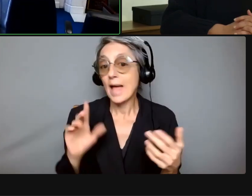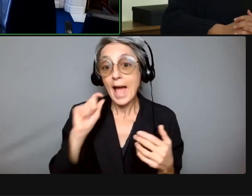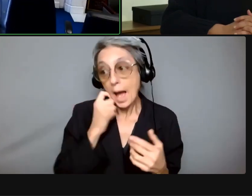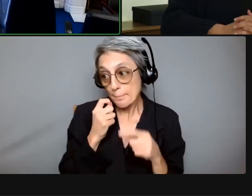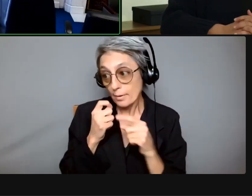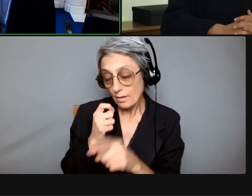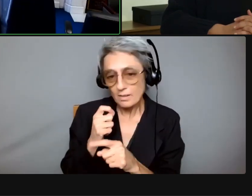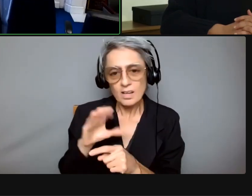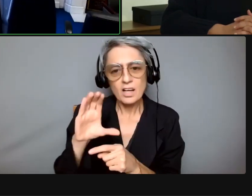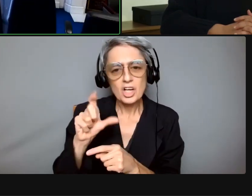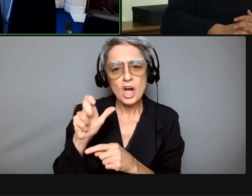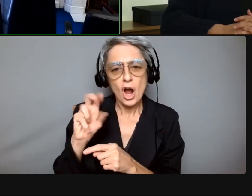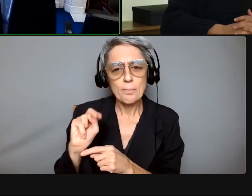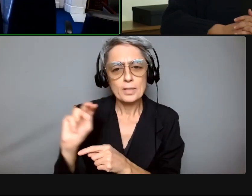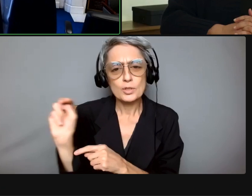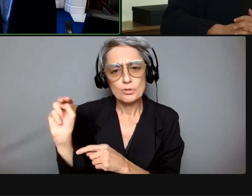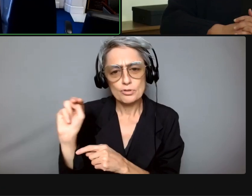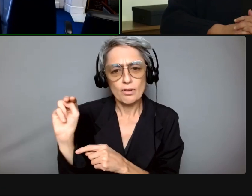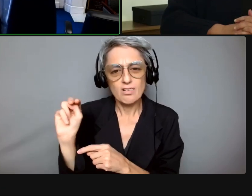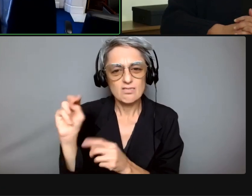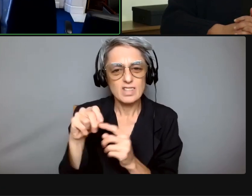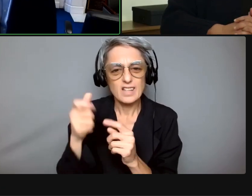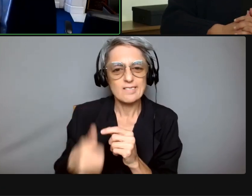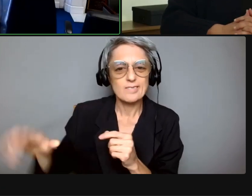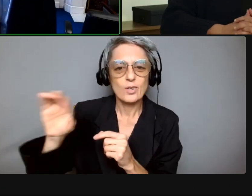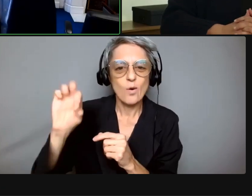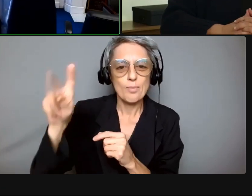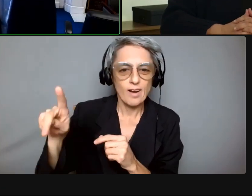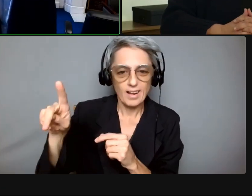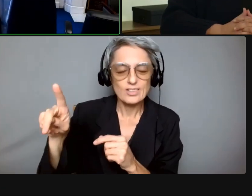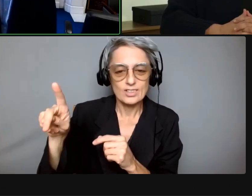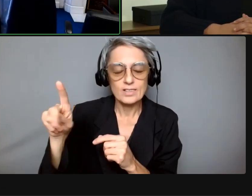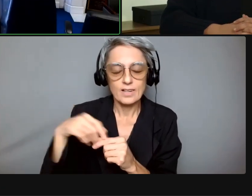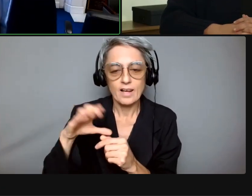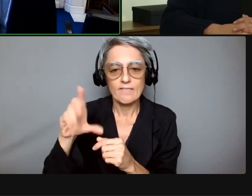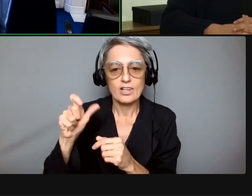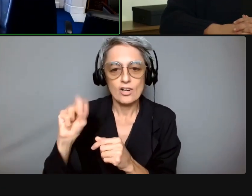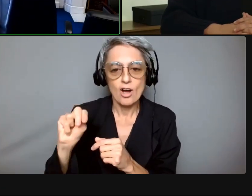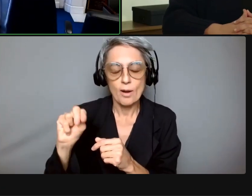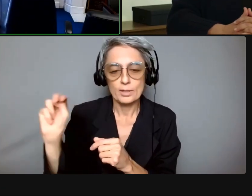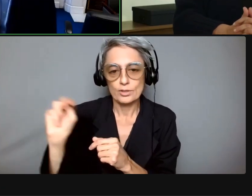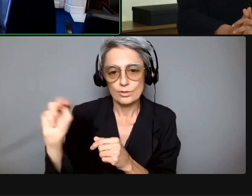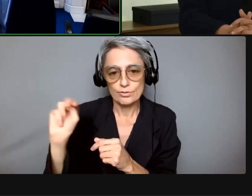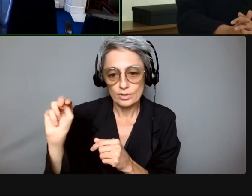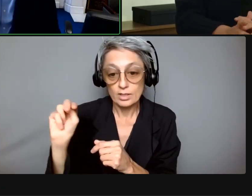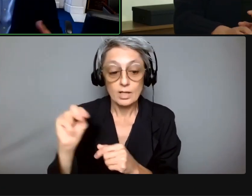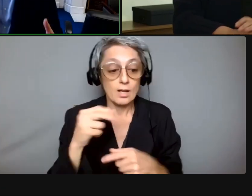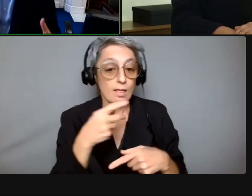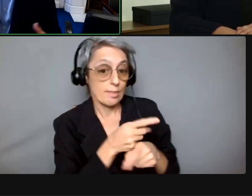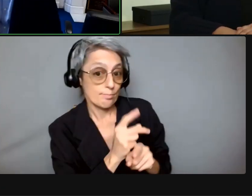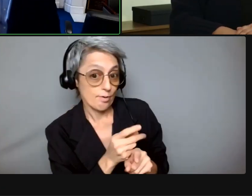for its corporate operations and on the road for one day being carbon neutral for its product inclusive supply chain